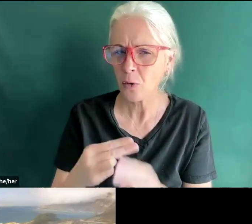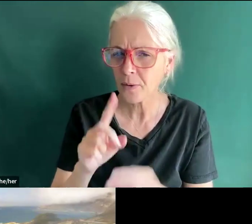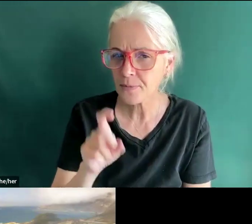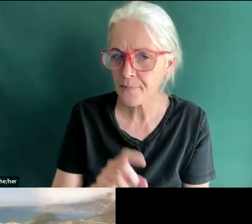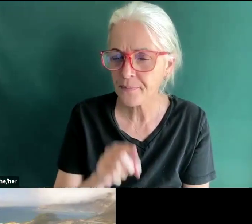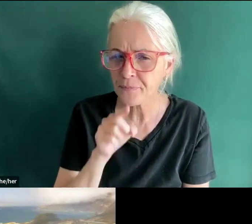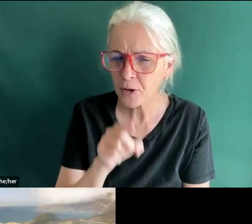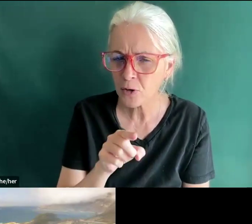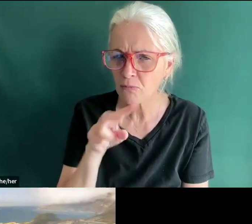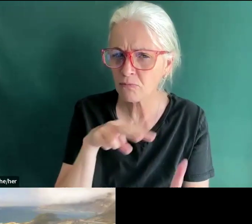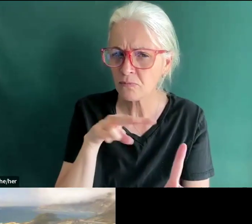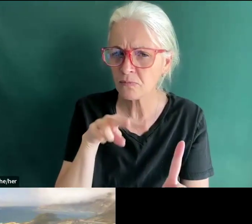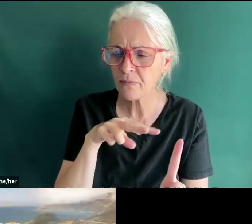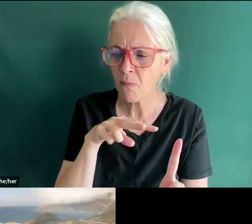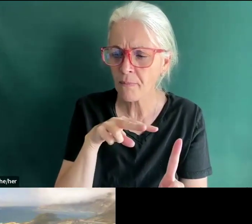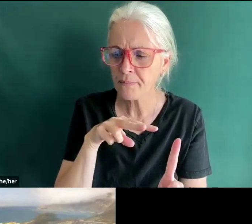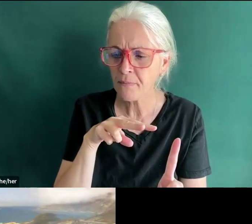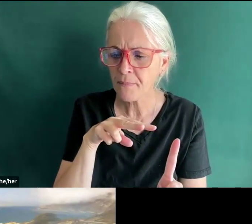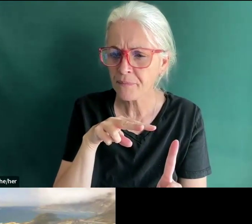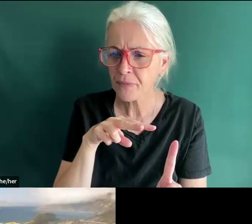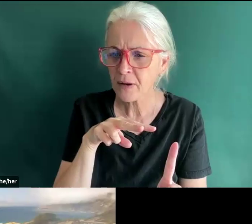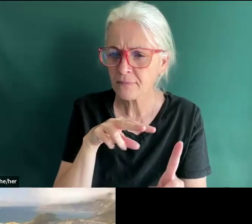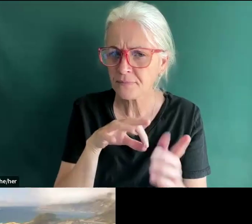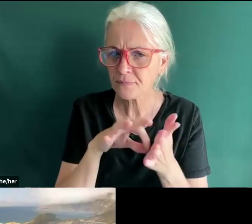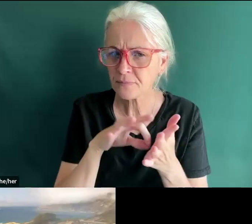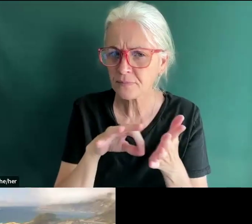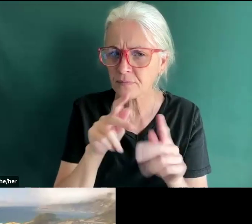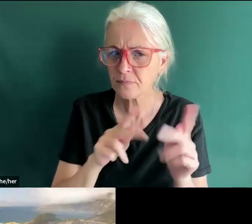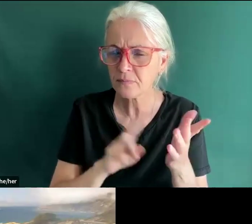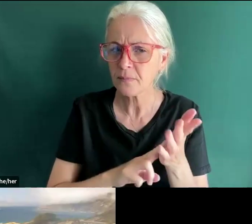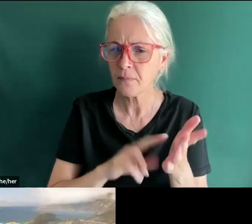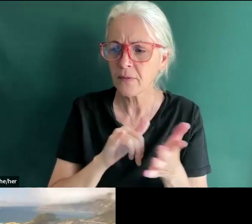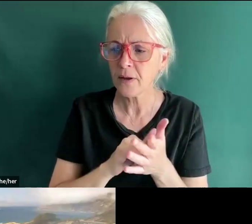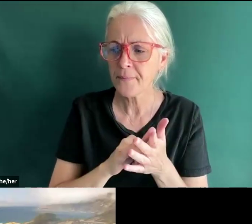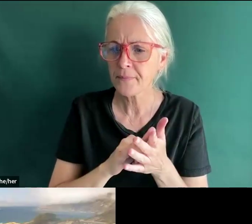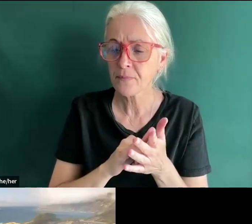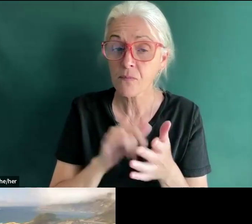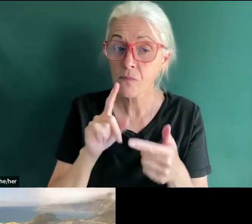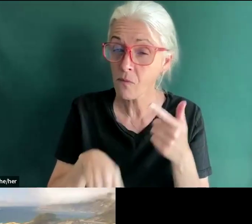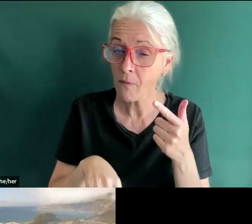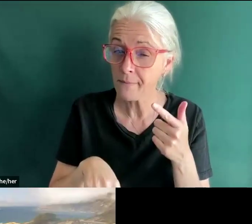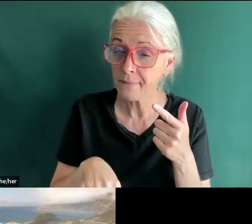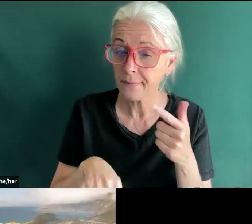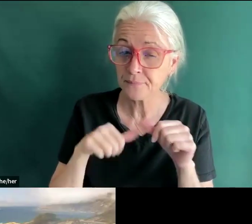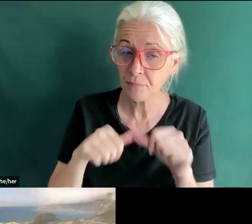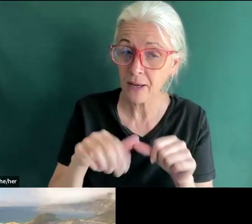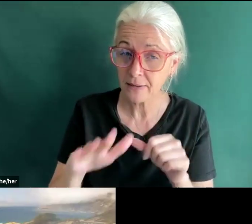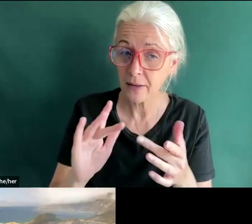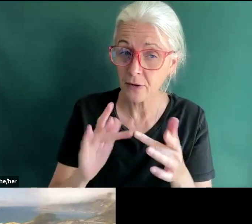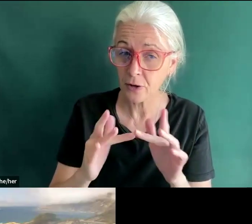are you tracking enrollees that had been unable to maintain their internet connection after